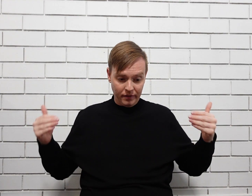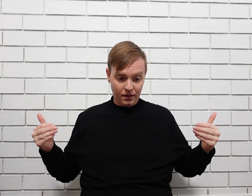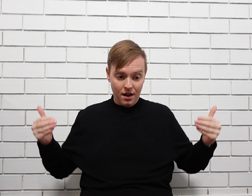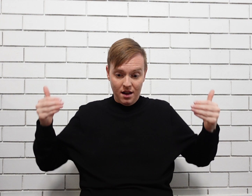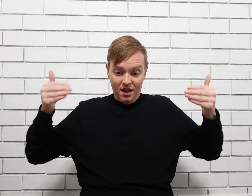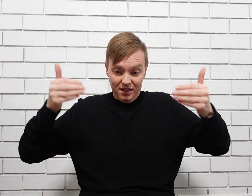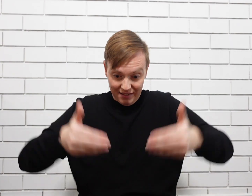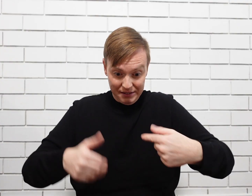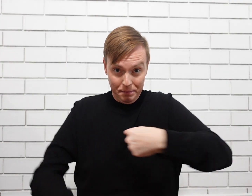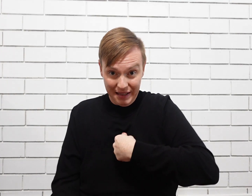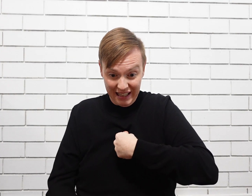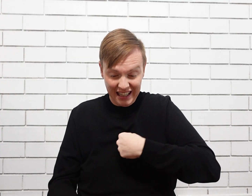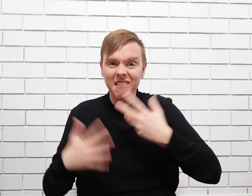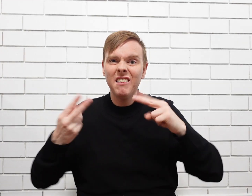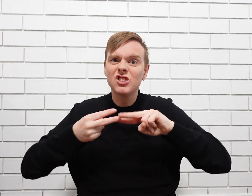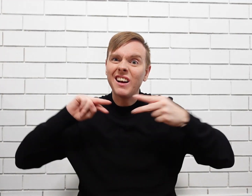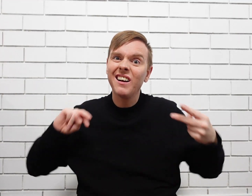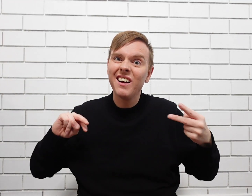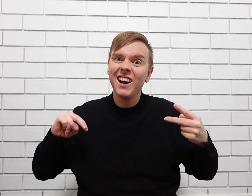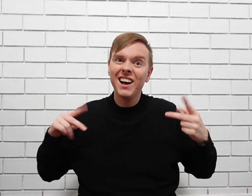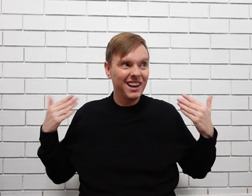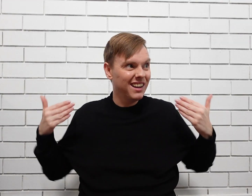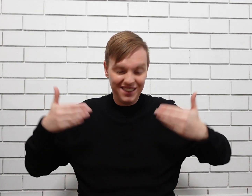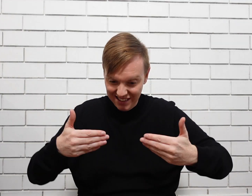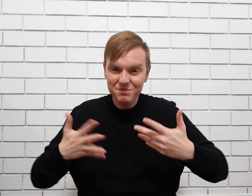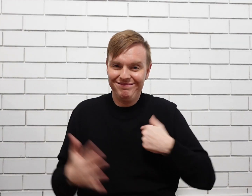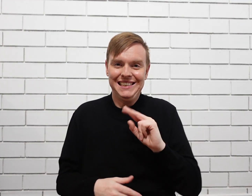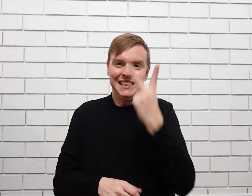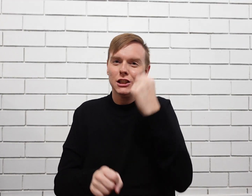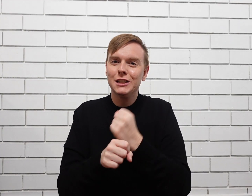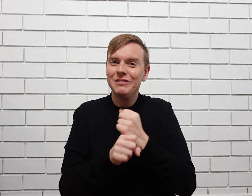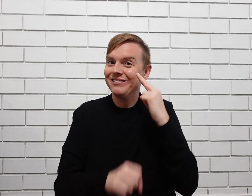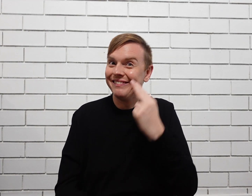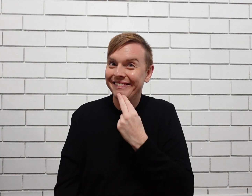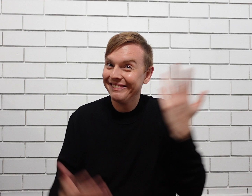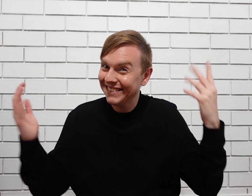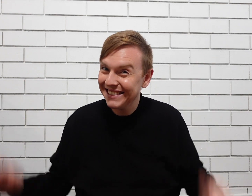Then they had me, I became Deaf.Second generation.